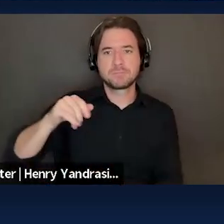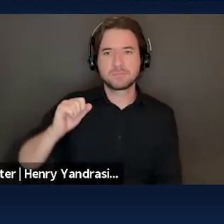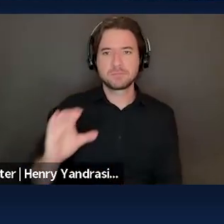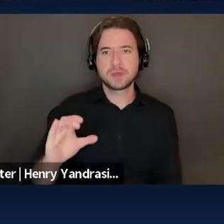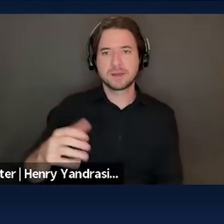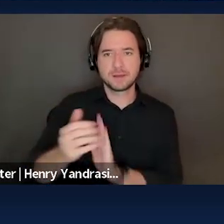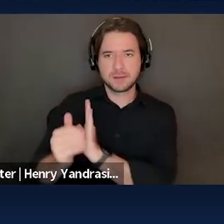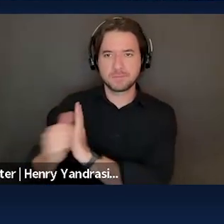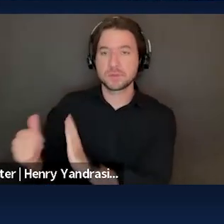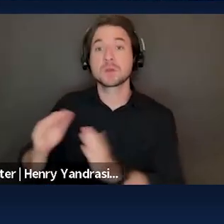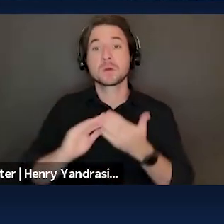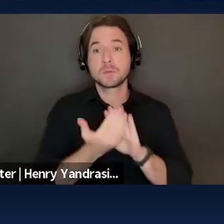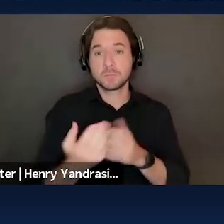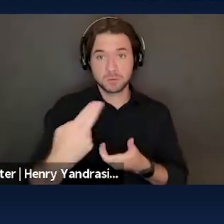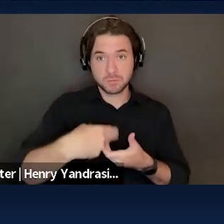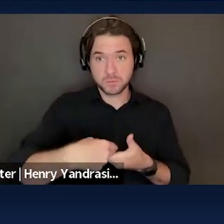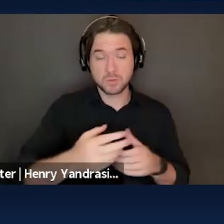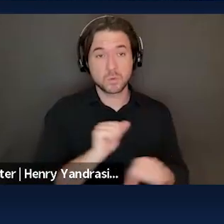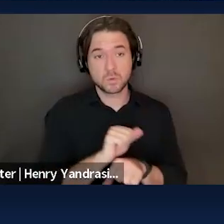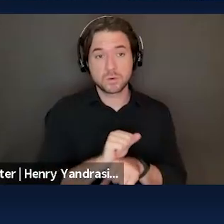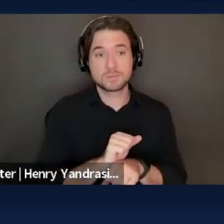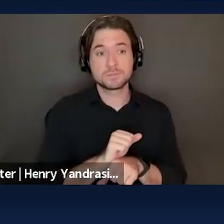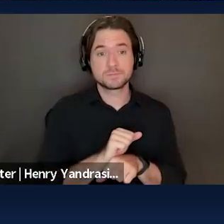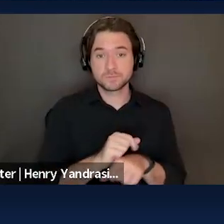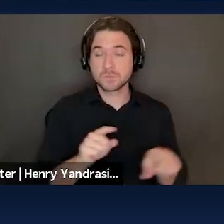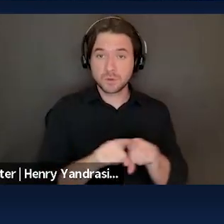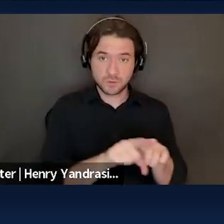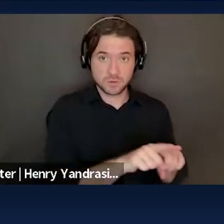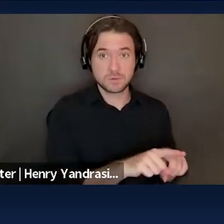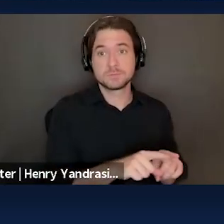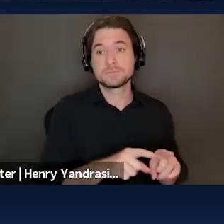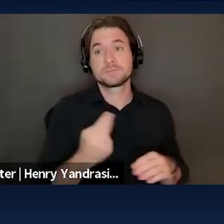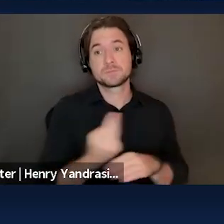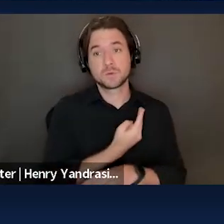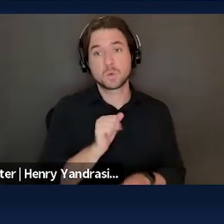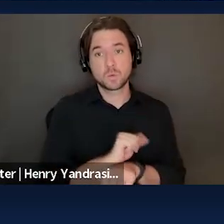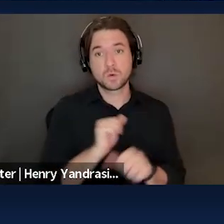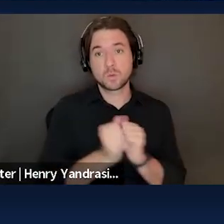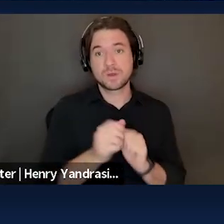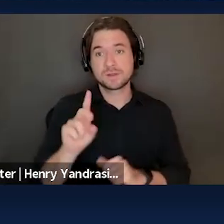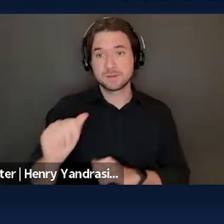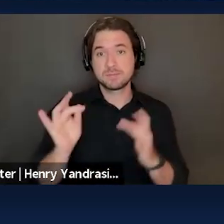Community participatory work. was, uh, also used working with the Disability Network of.